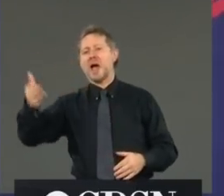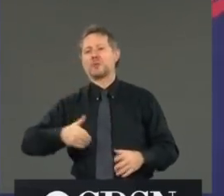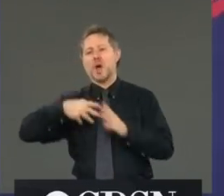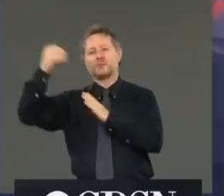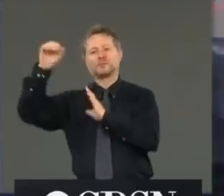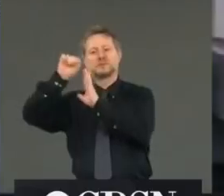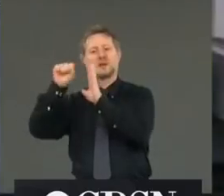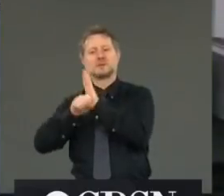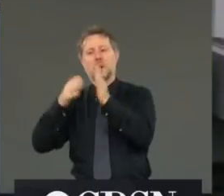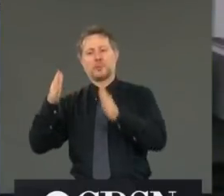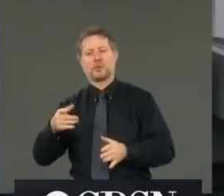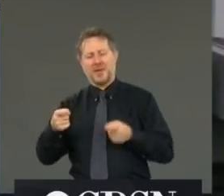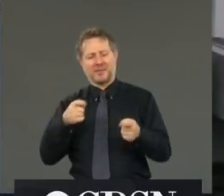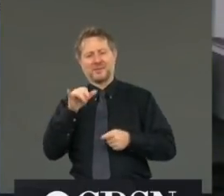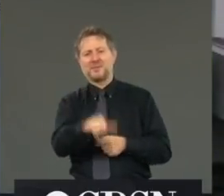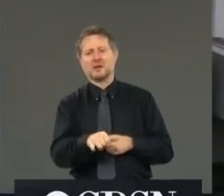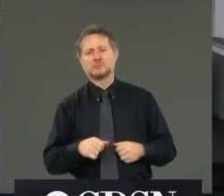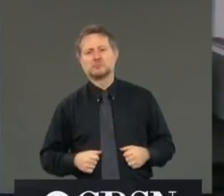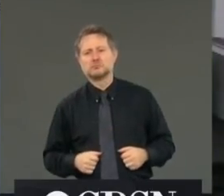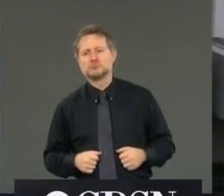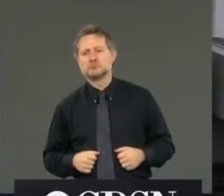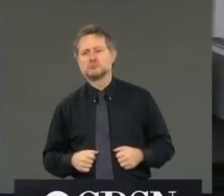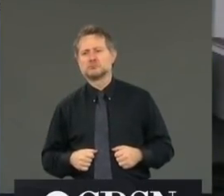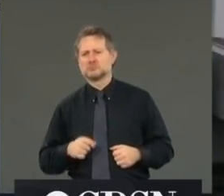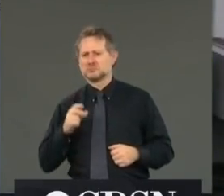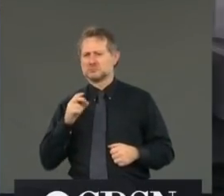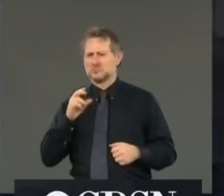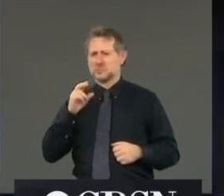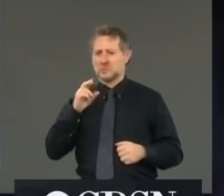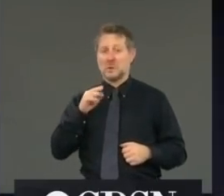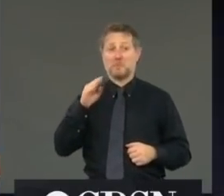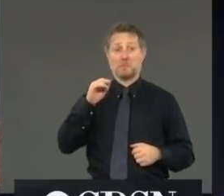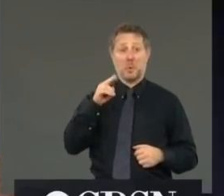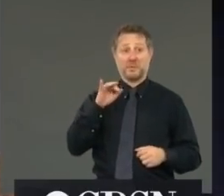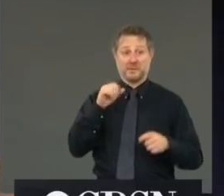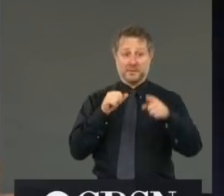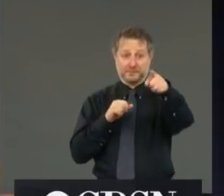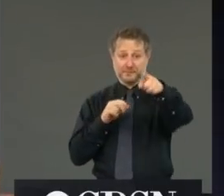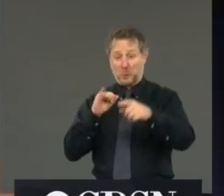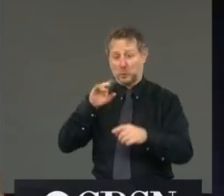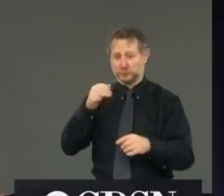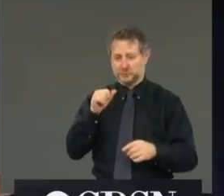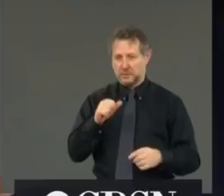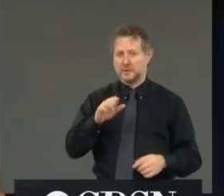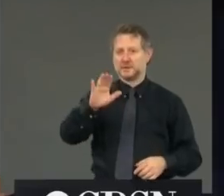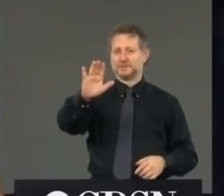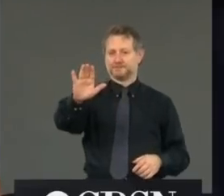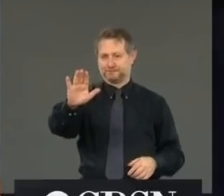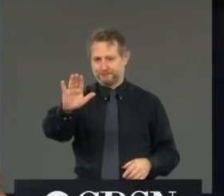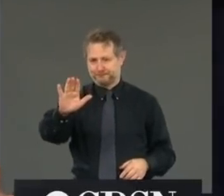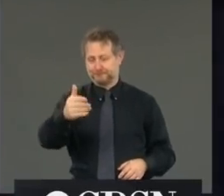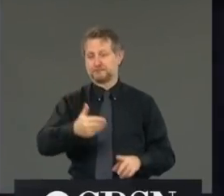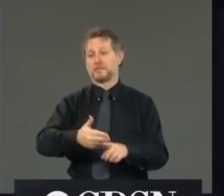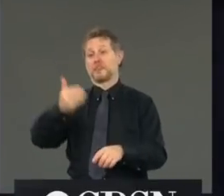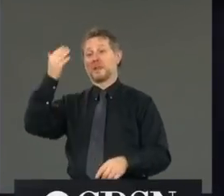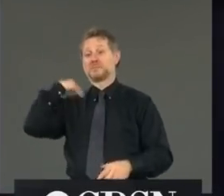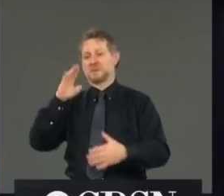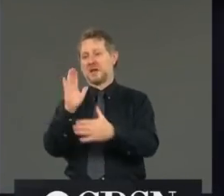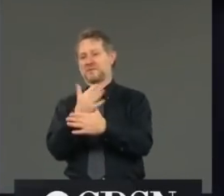INSTEAD OF OUTSOURCING THAT JOB TO OUT-OF-STATE WORKERS? WHO SAYS -- OUTSOURCED --